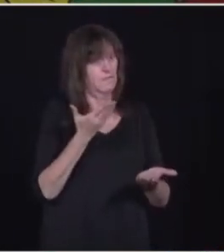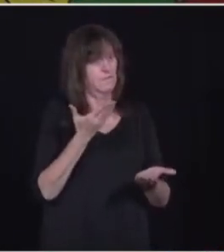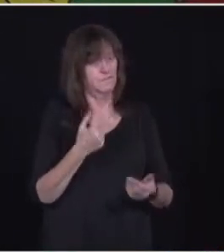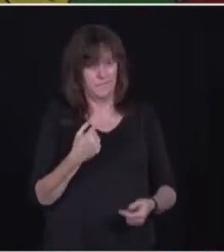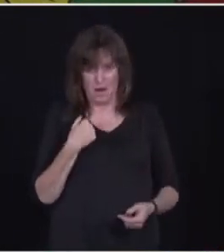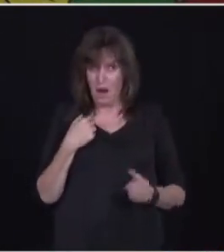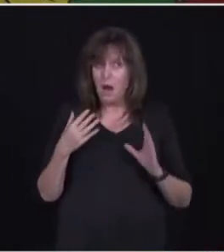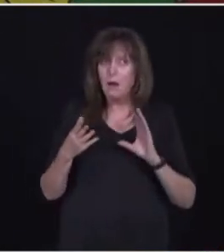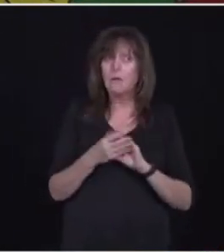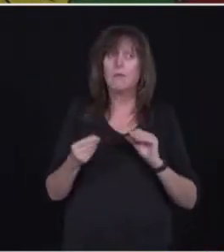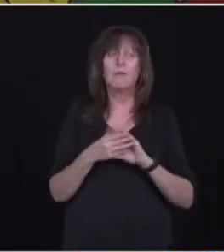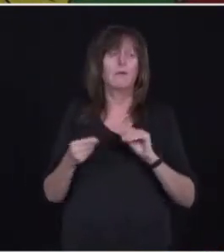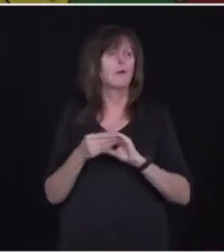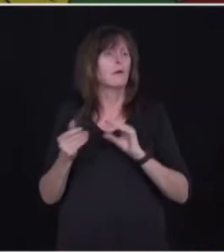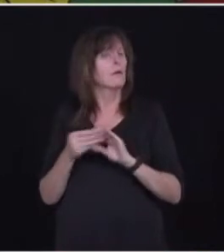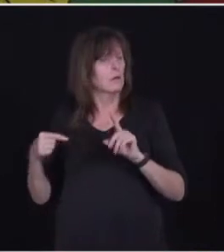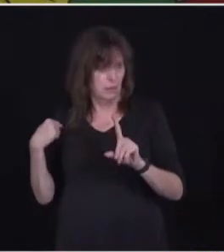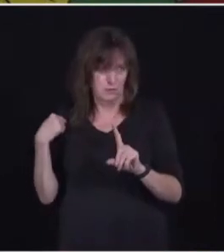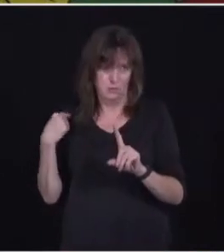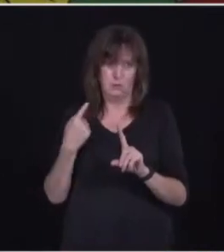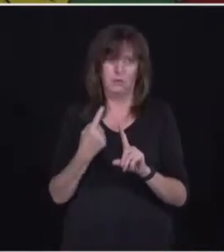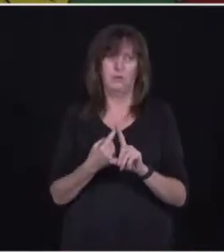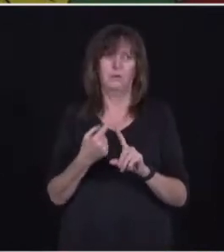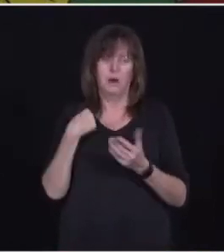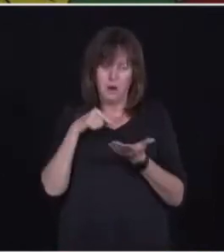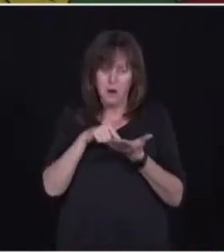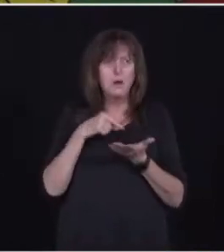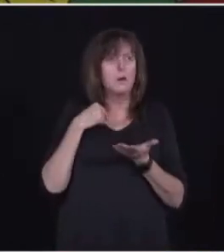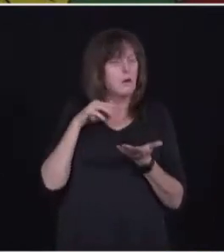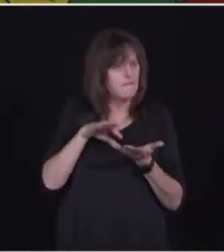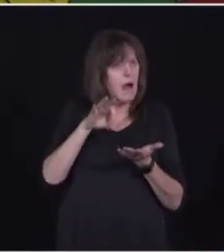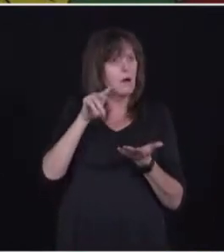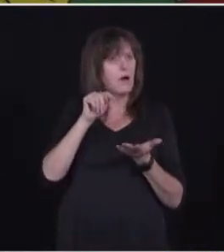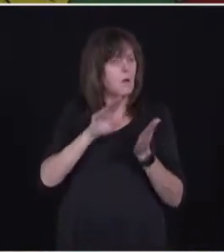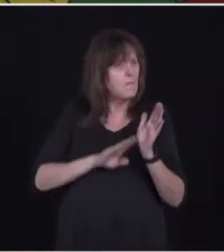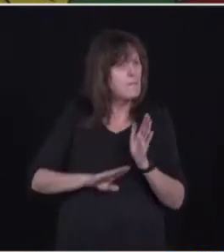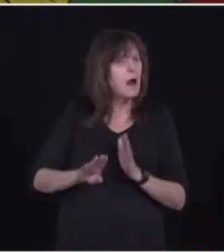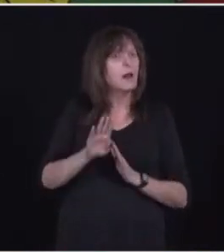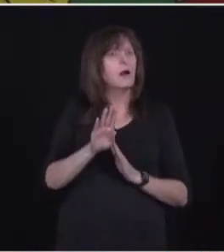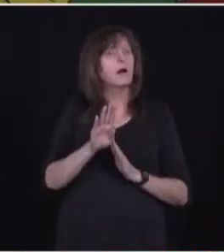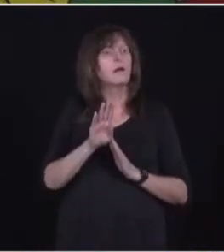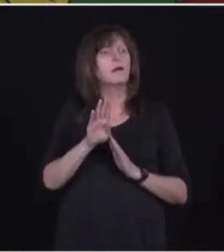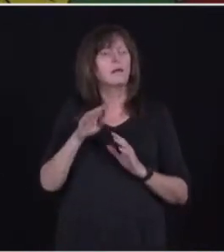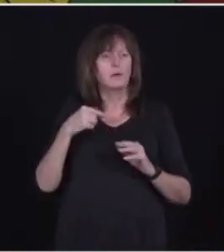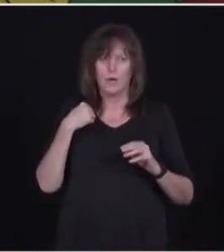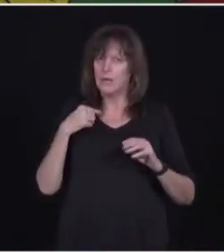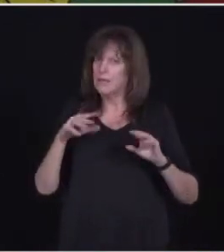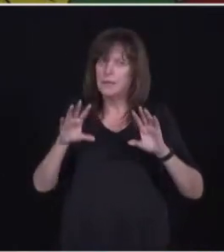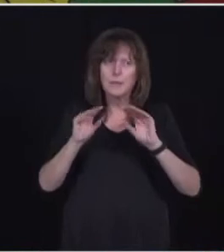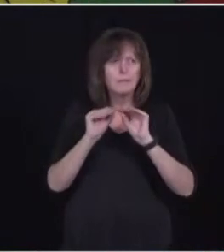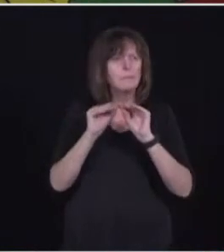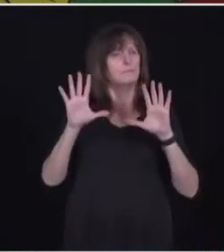the only difference between us and the liberals, as soon as we found out, we